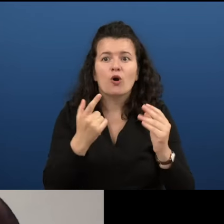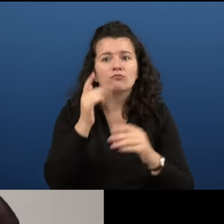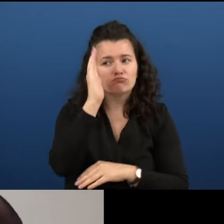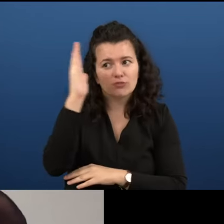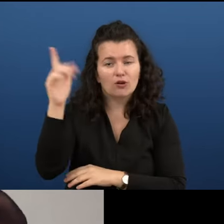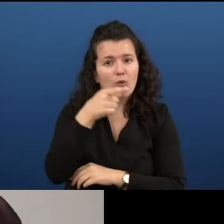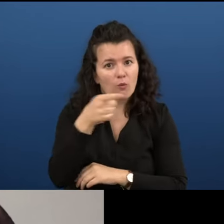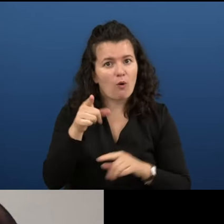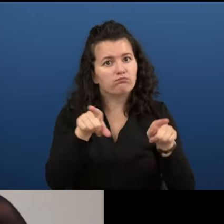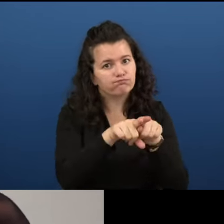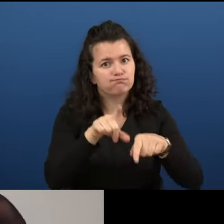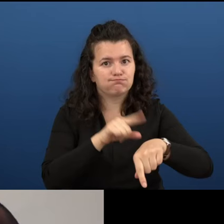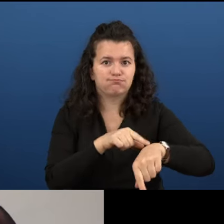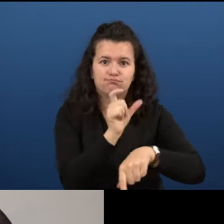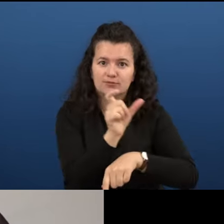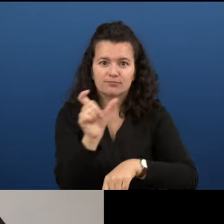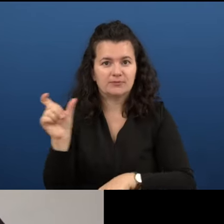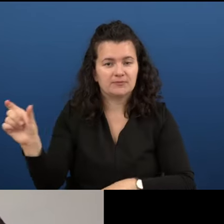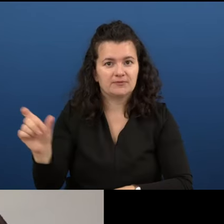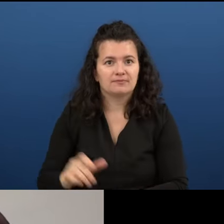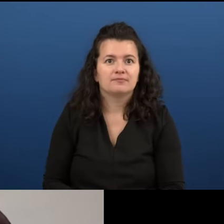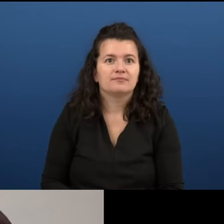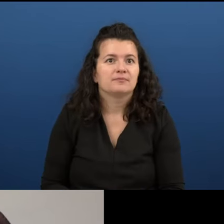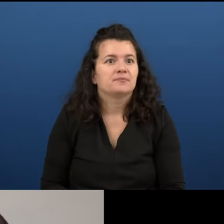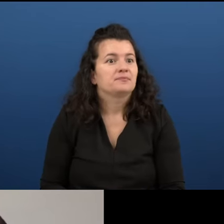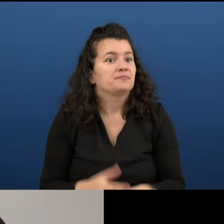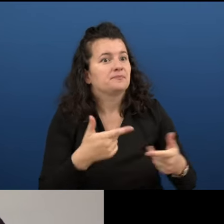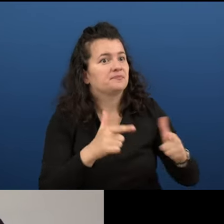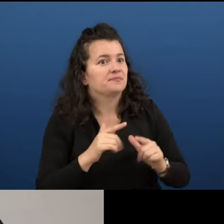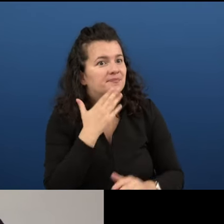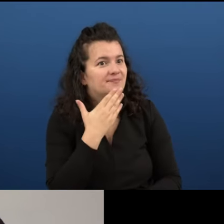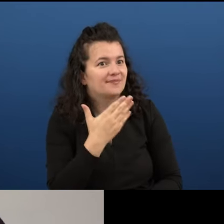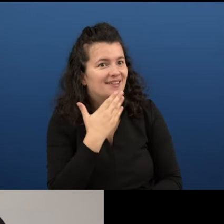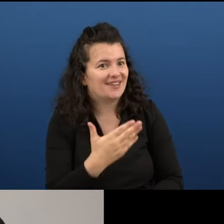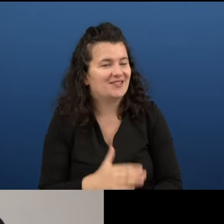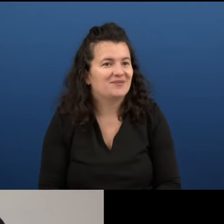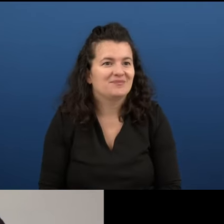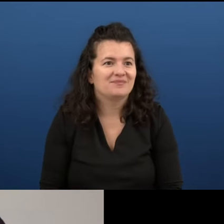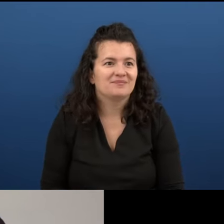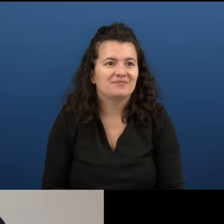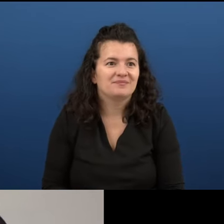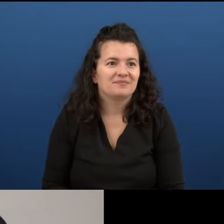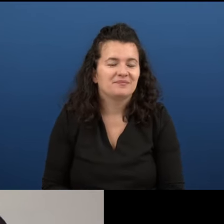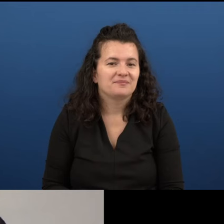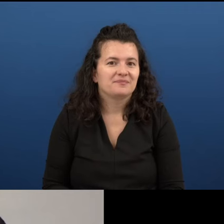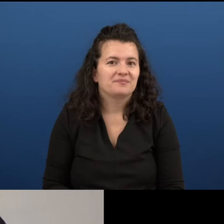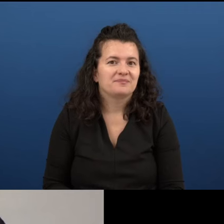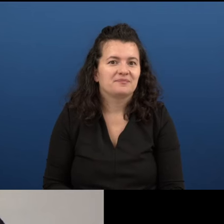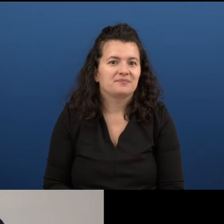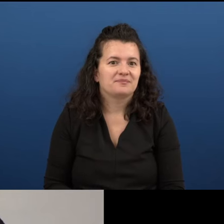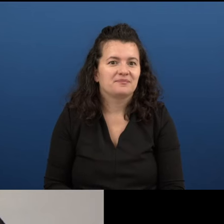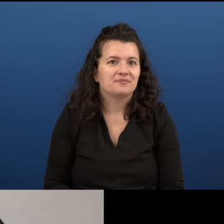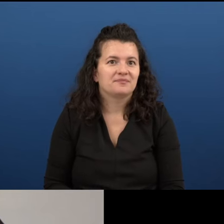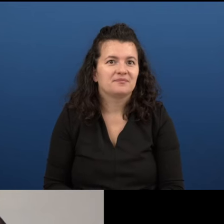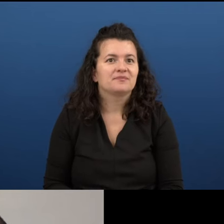our structure. 10:16:55 And what we are trying to do in Africa